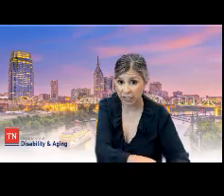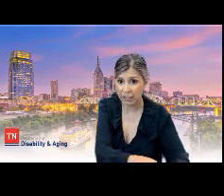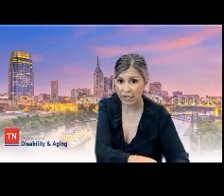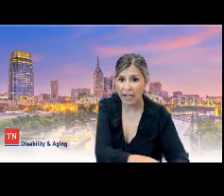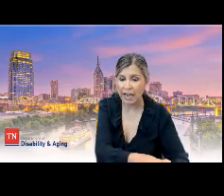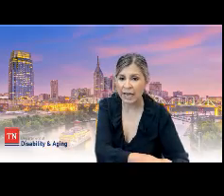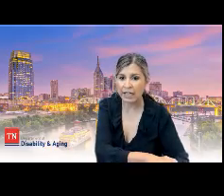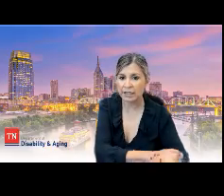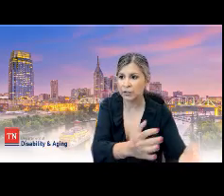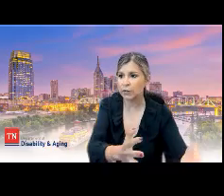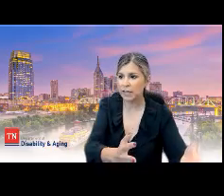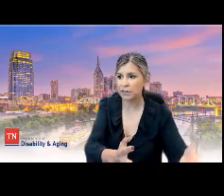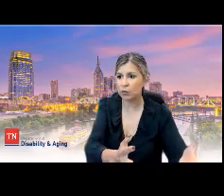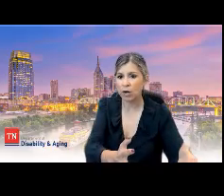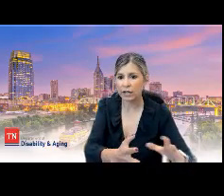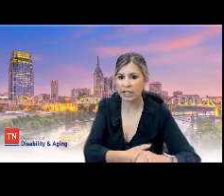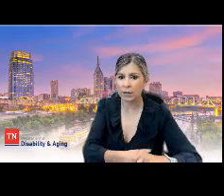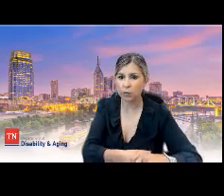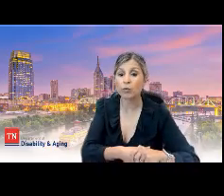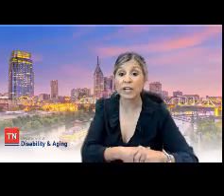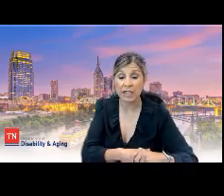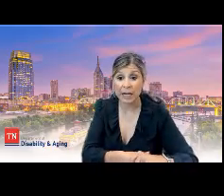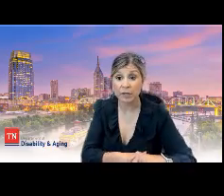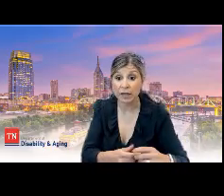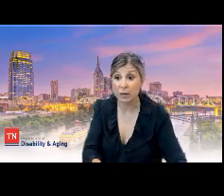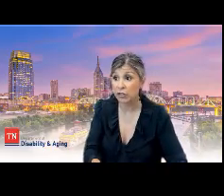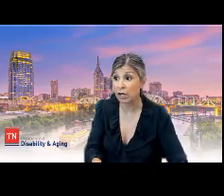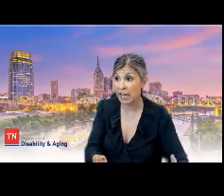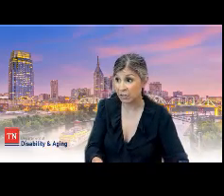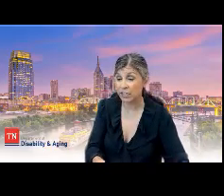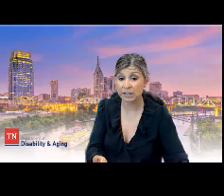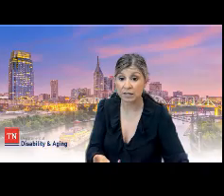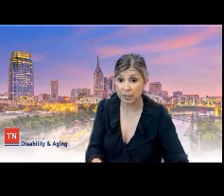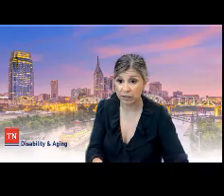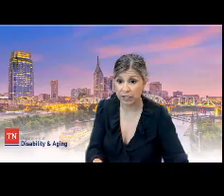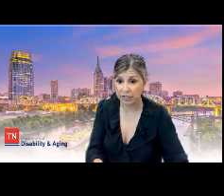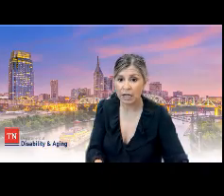on aging and in 2001 it was renamed the Commission on Aging and Disability.